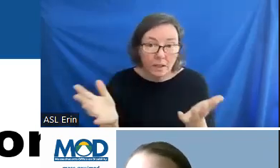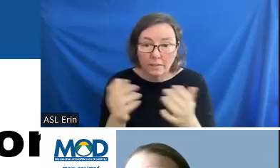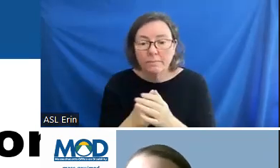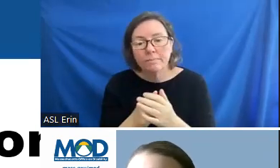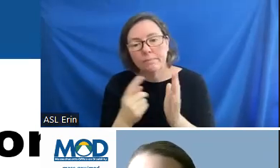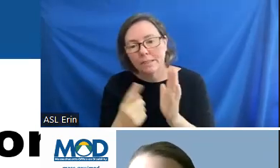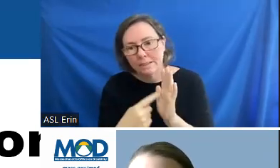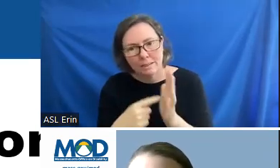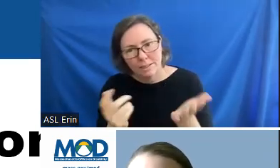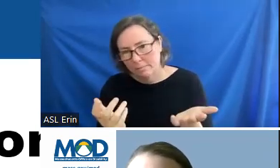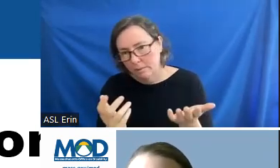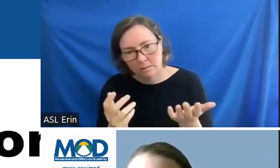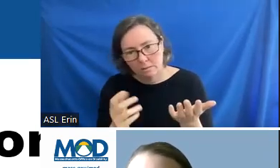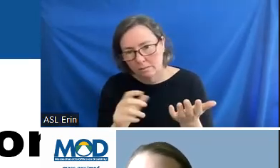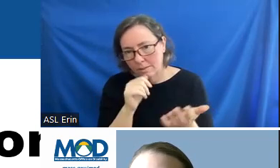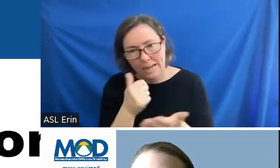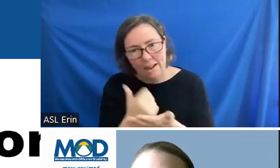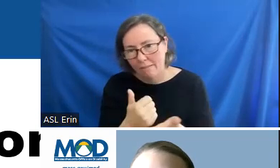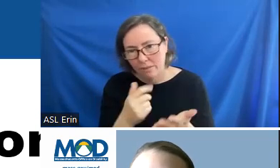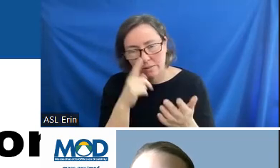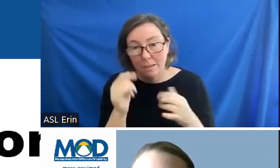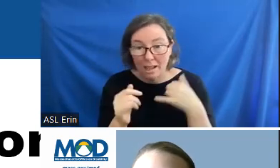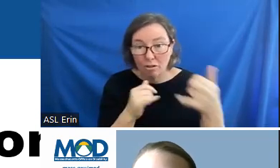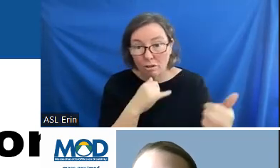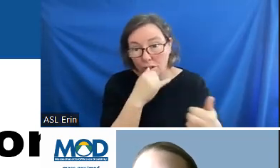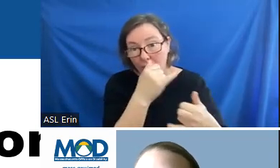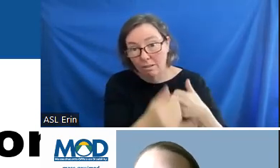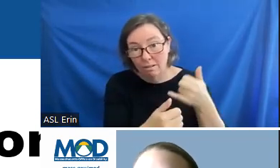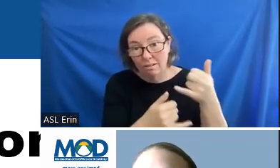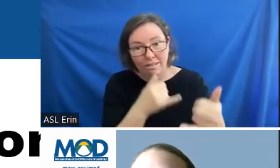it's not very helpful because the provider either doesn't want to be pinned